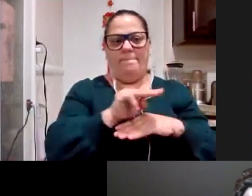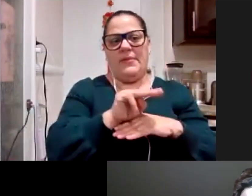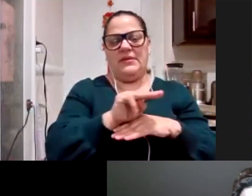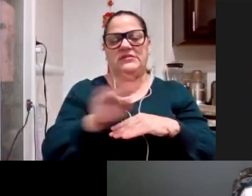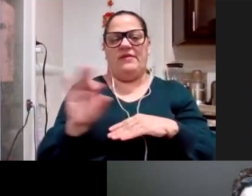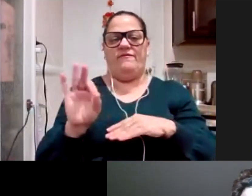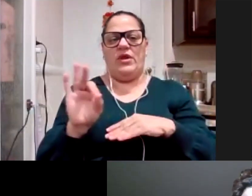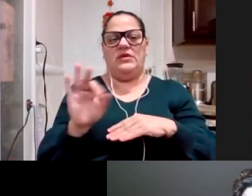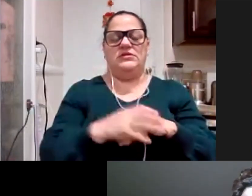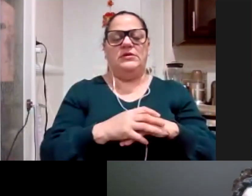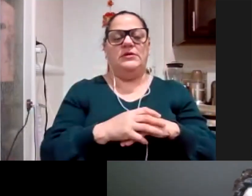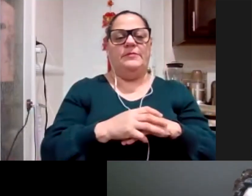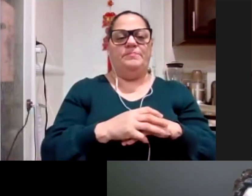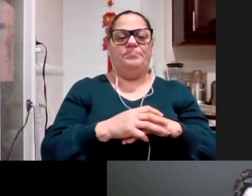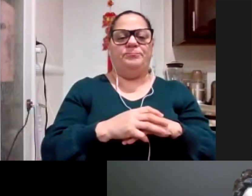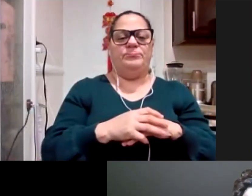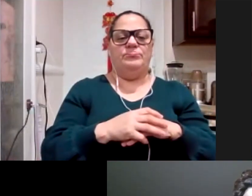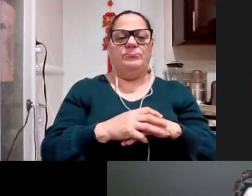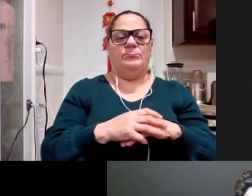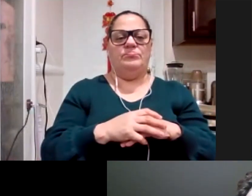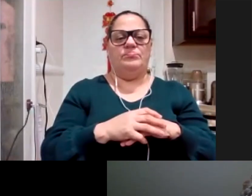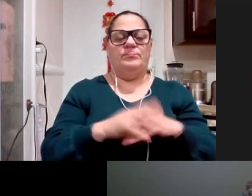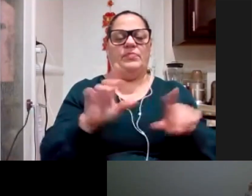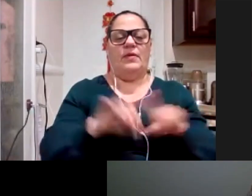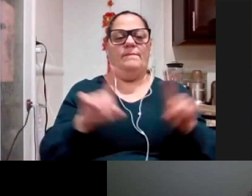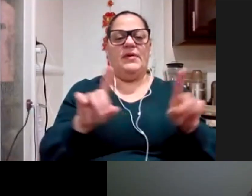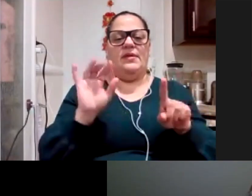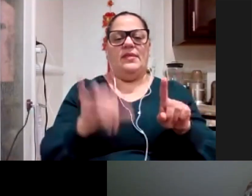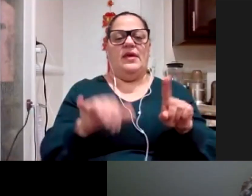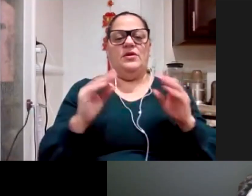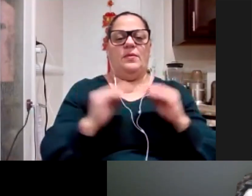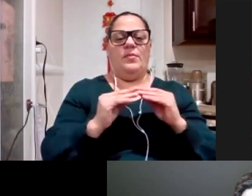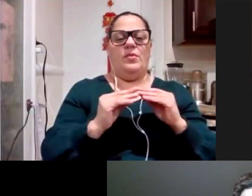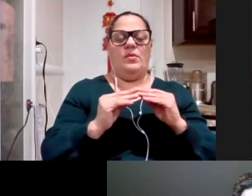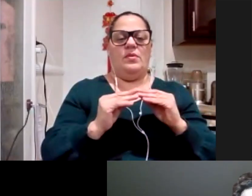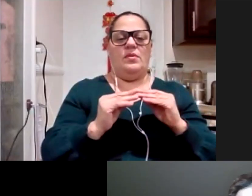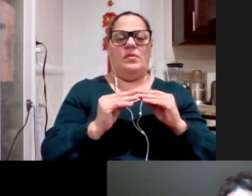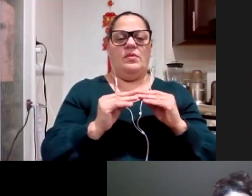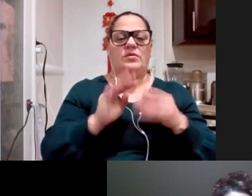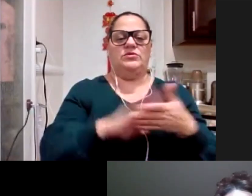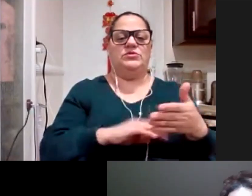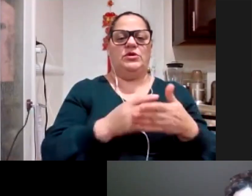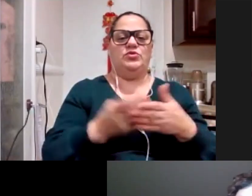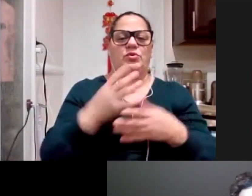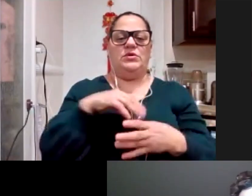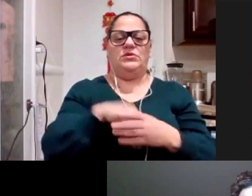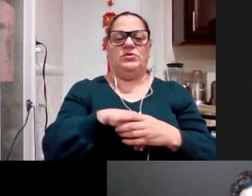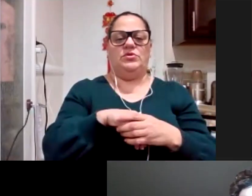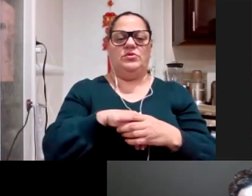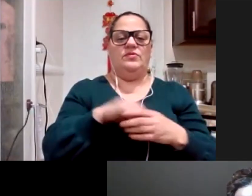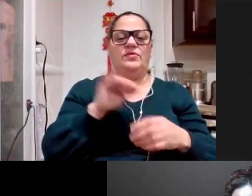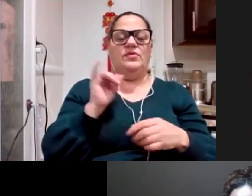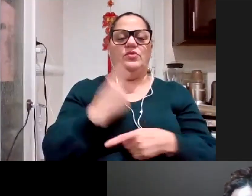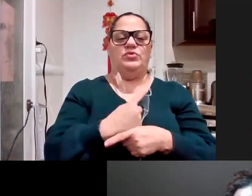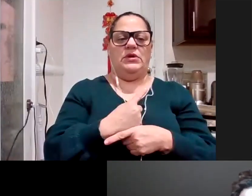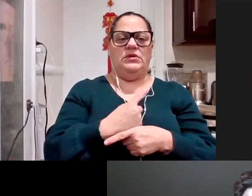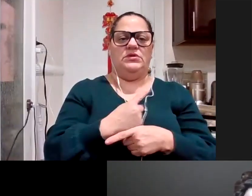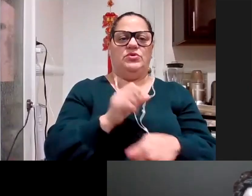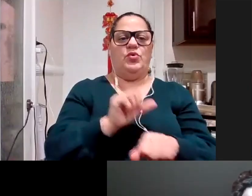and Fridays. Um but that is more internally scheduled for those days to work with students